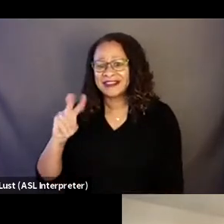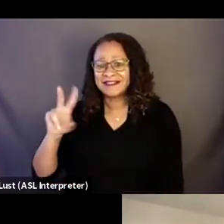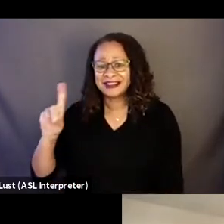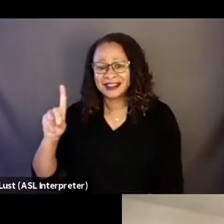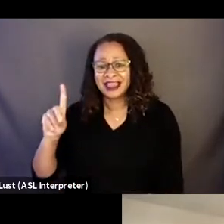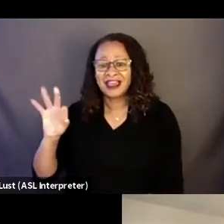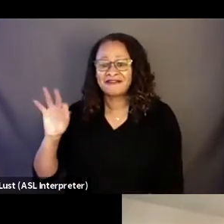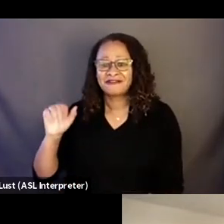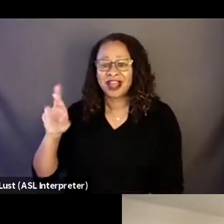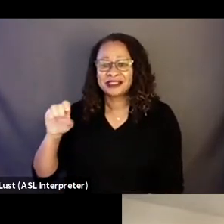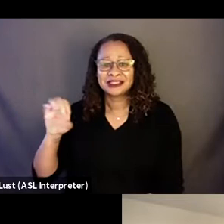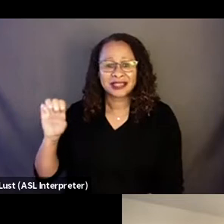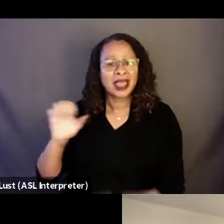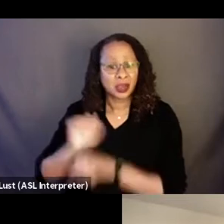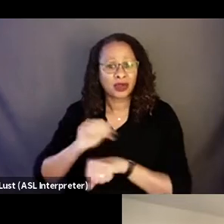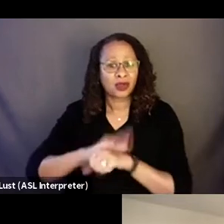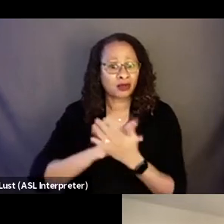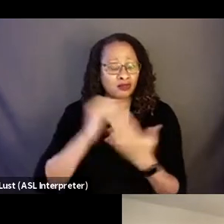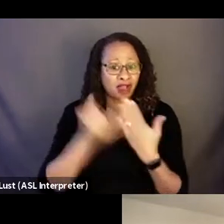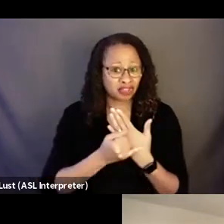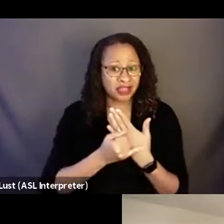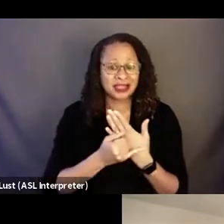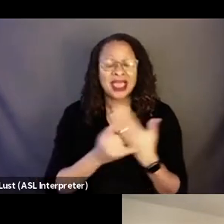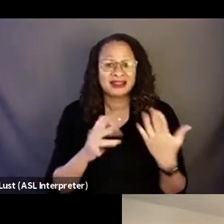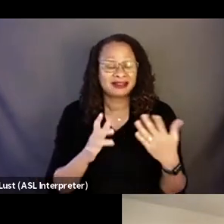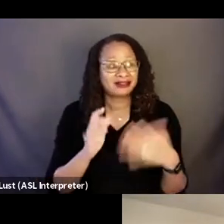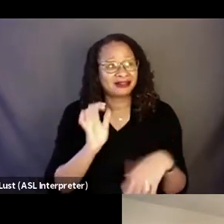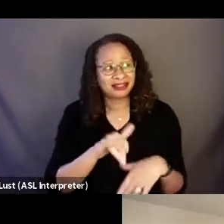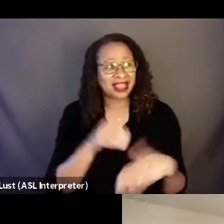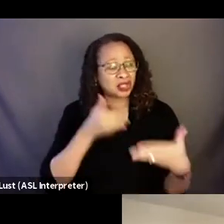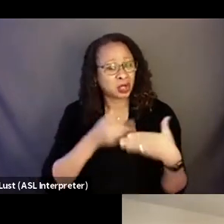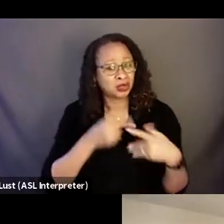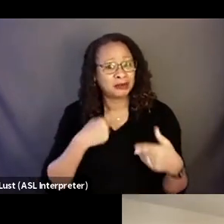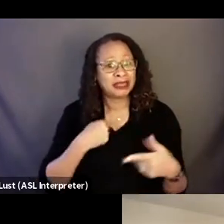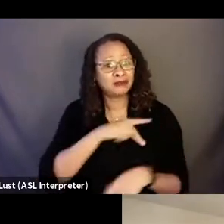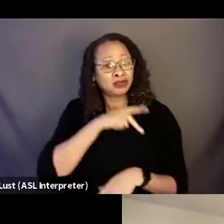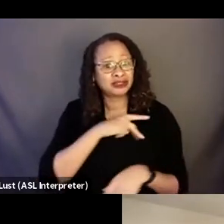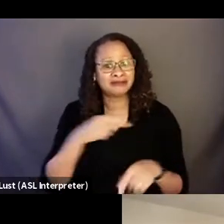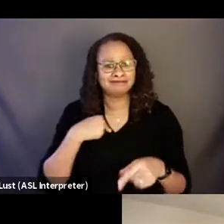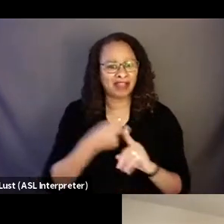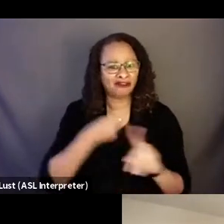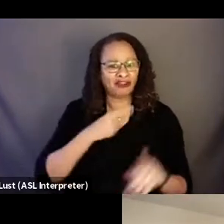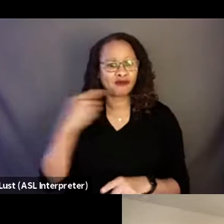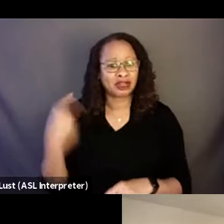That is so close to me personally because I am from Russia and I'm queer myself,